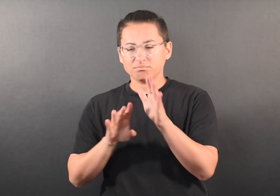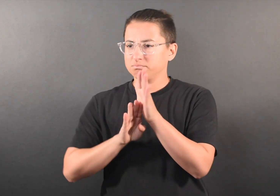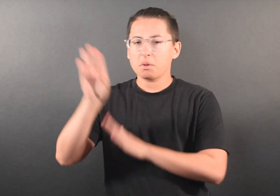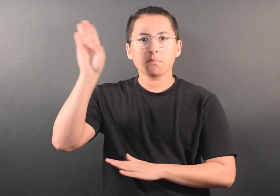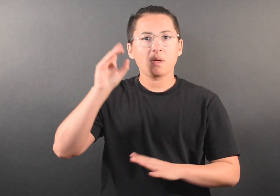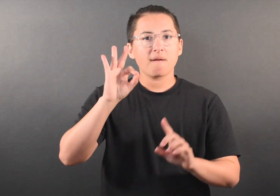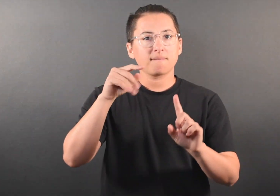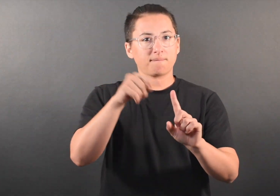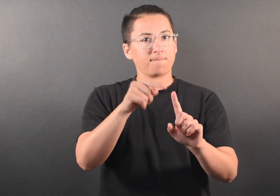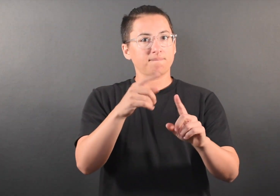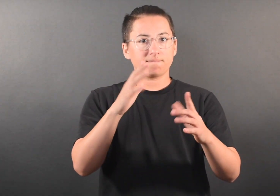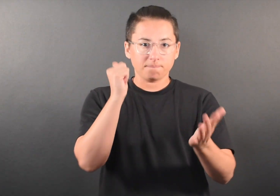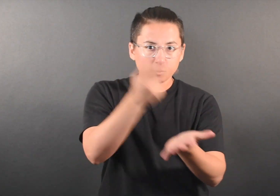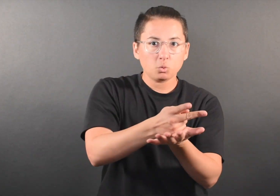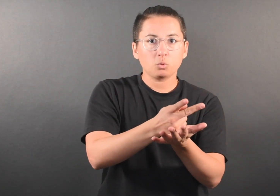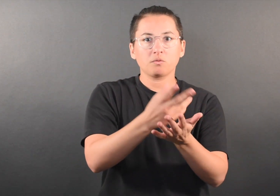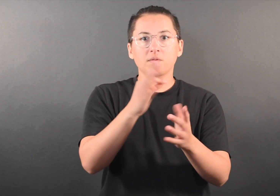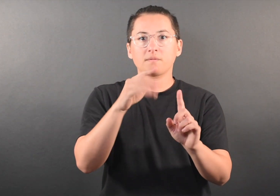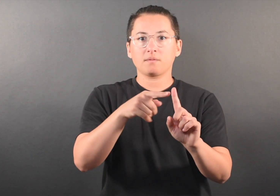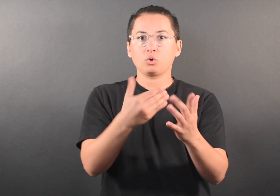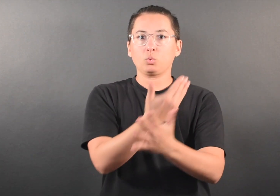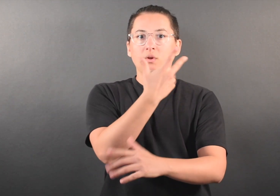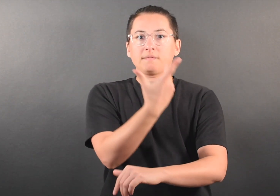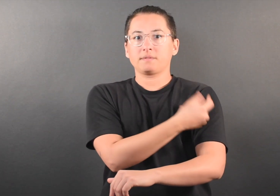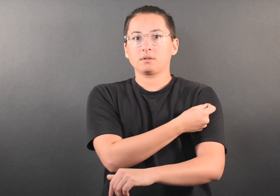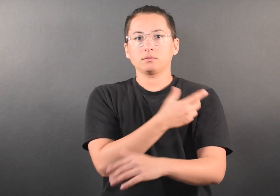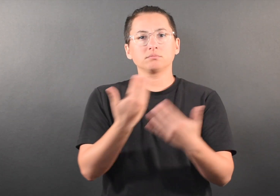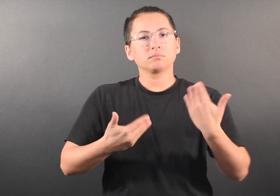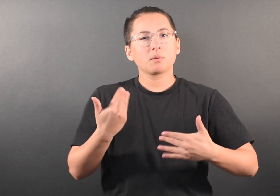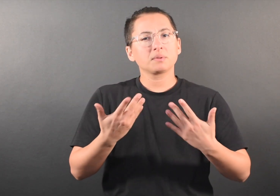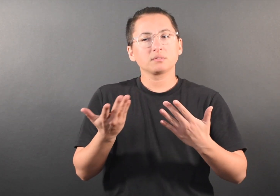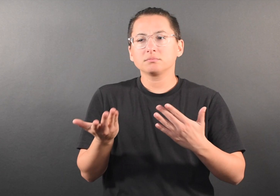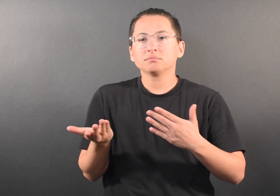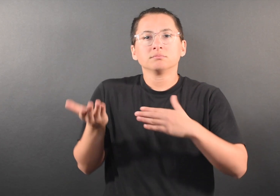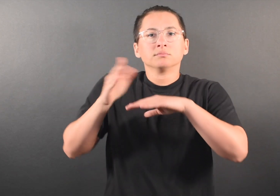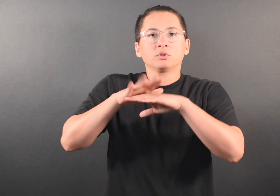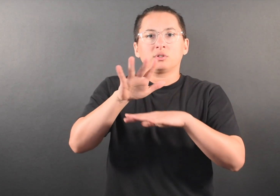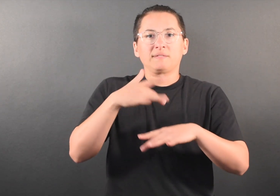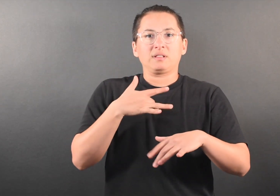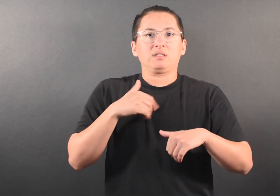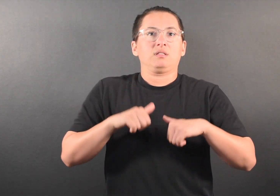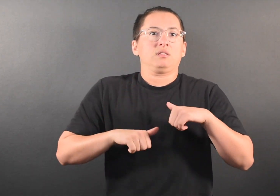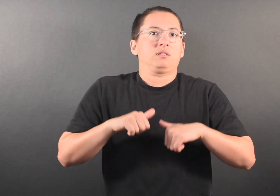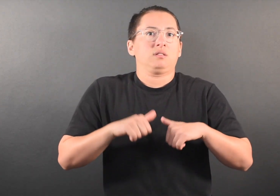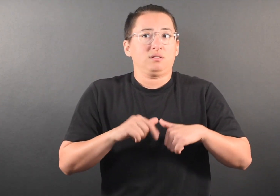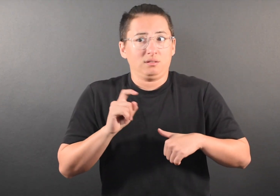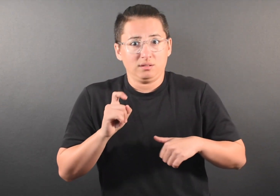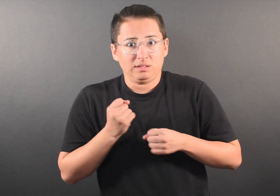and approval of a vaccine may increase your hesitancy about its safety or effectiveness.